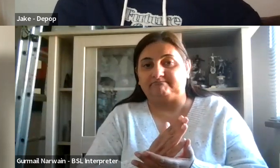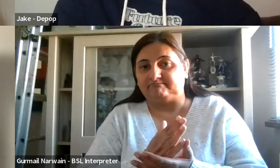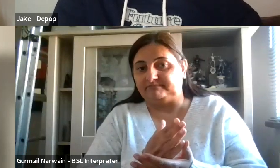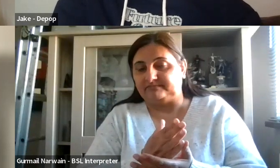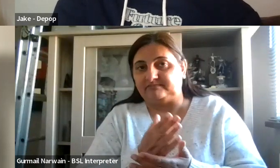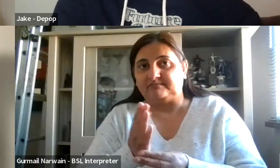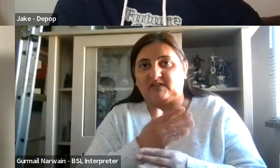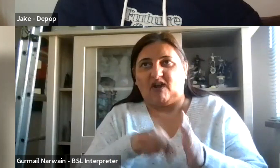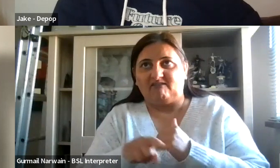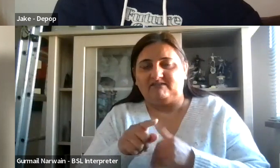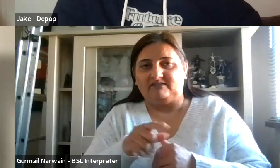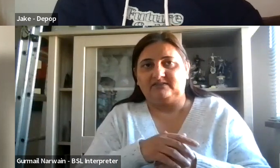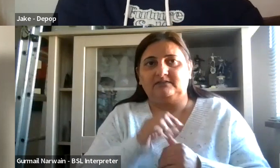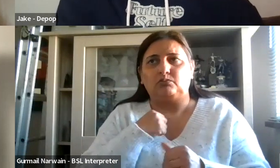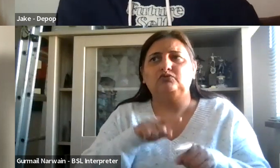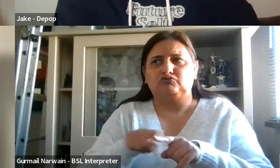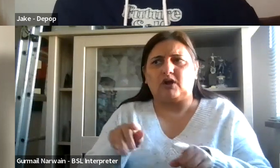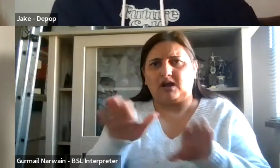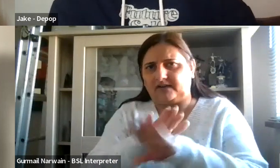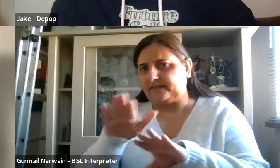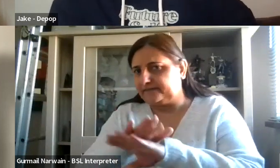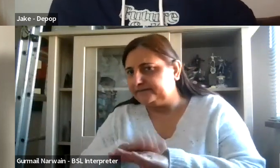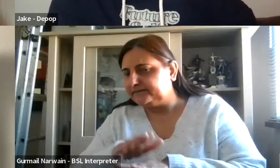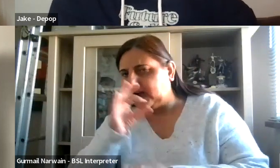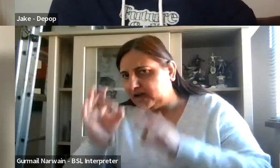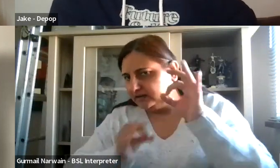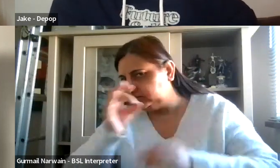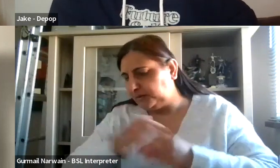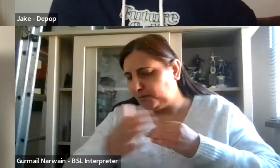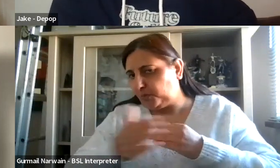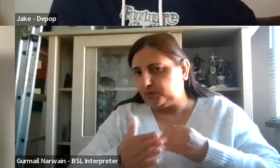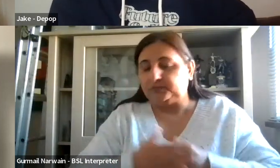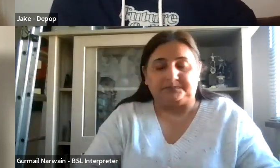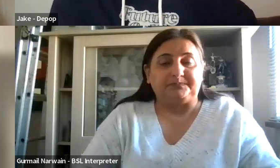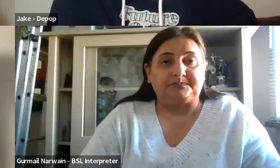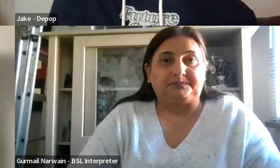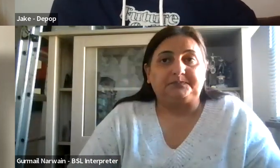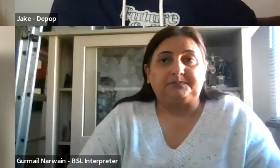Yeah, we like to try and cover as much as it comes to as possible in these these sessions. We like to cover as much as it comes to assess possible in these sessions.